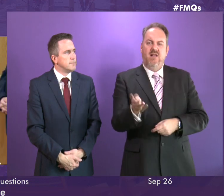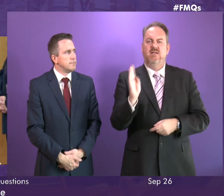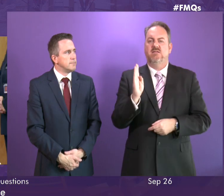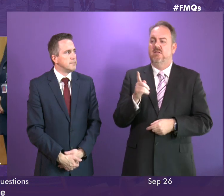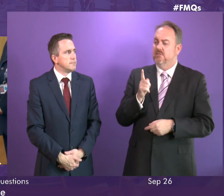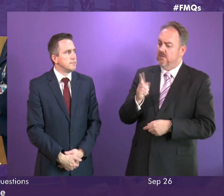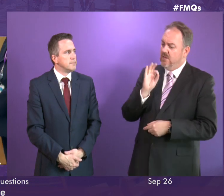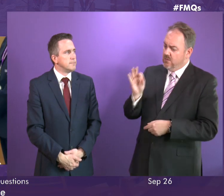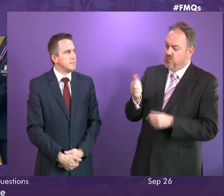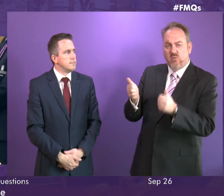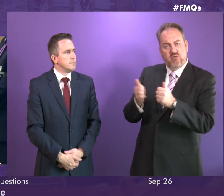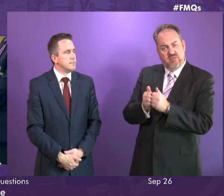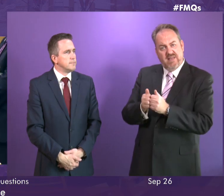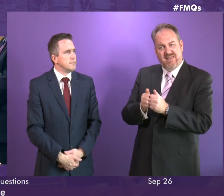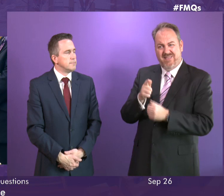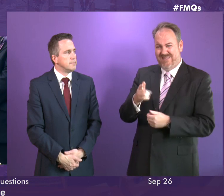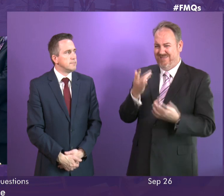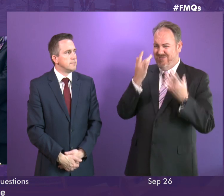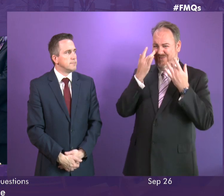Does the First Minister agree that, although that might seem like an obvious statement